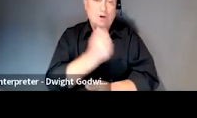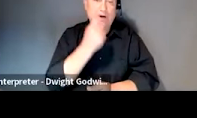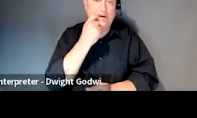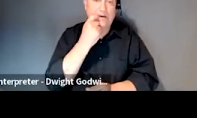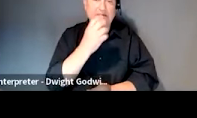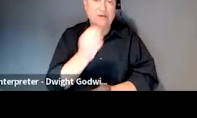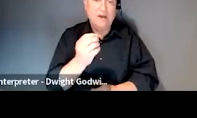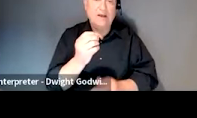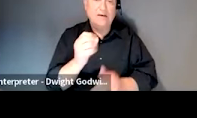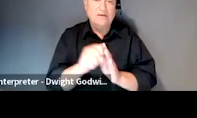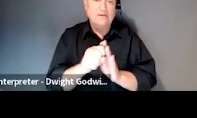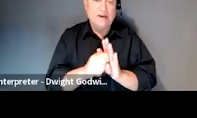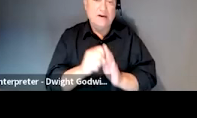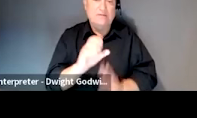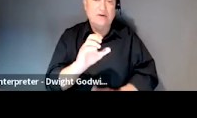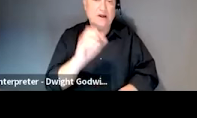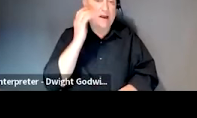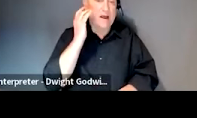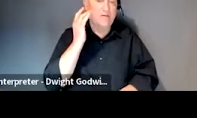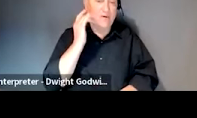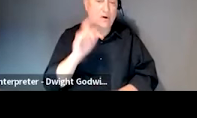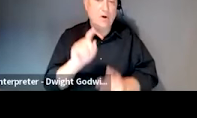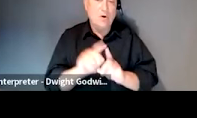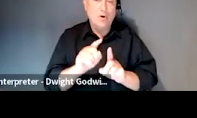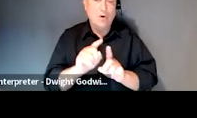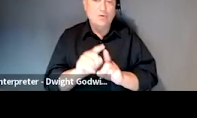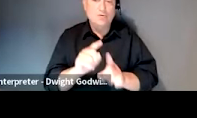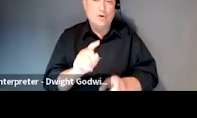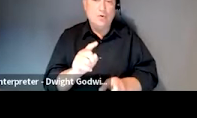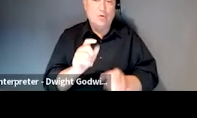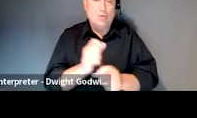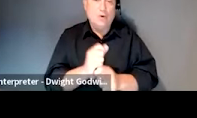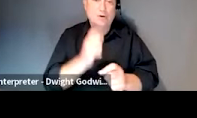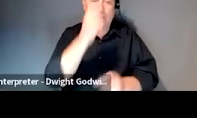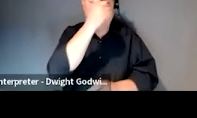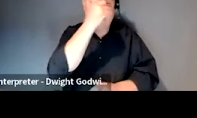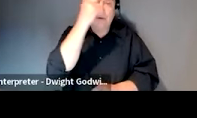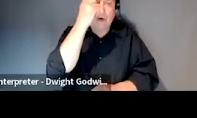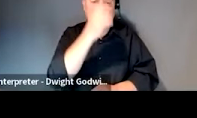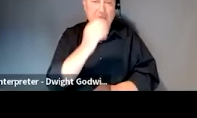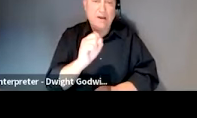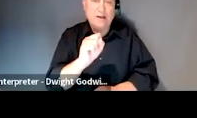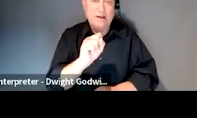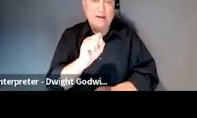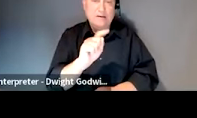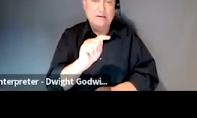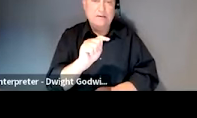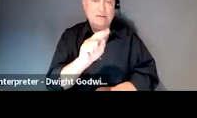She's also a trained EMDR therapist working with trauma and substance abuse. She sit on the Board of Directors